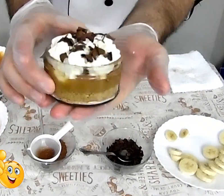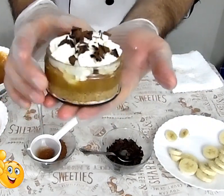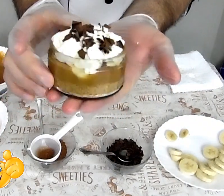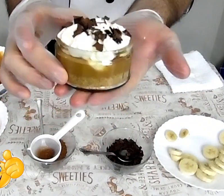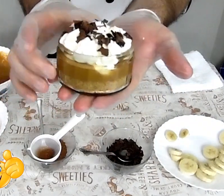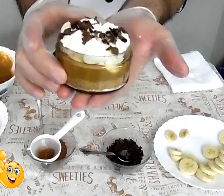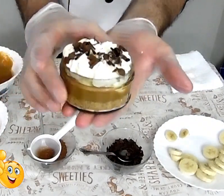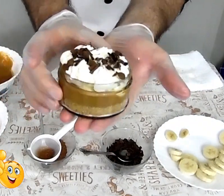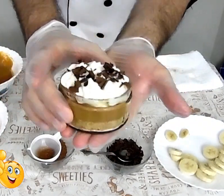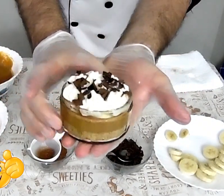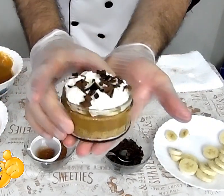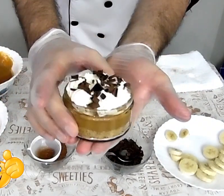Perfect ممتاز